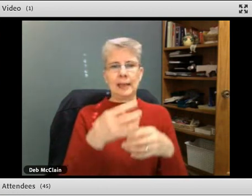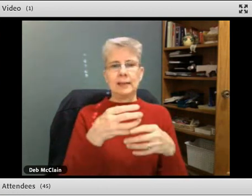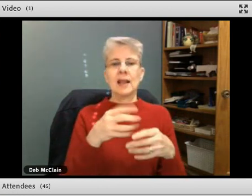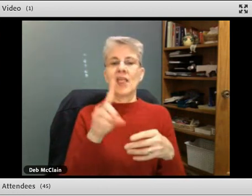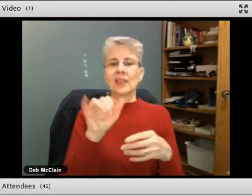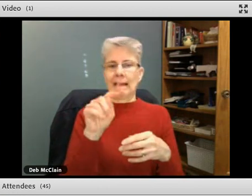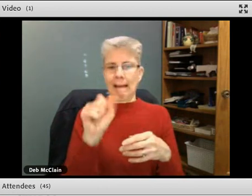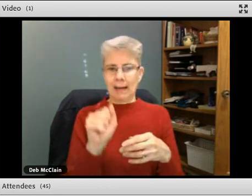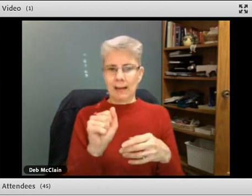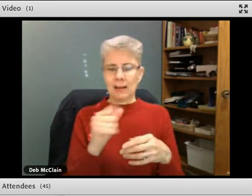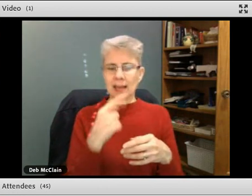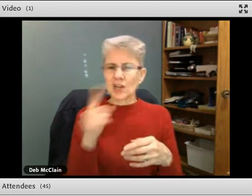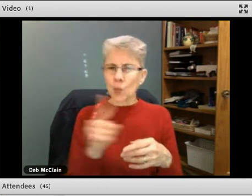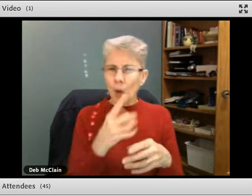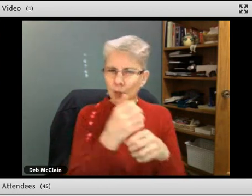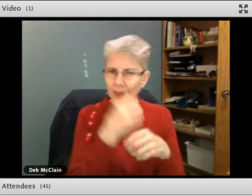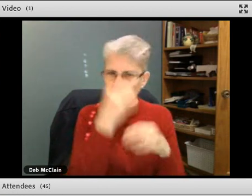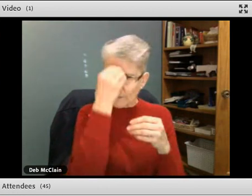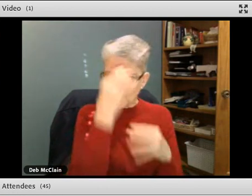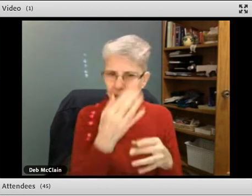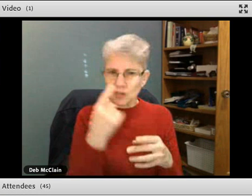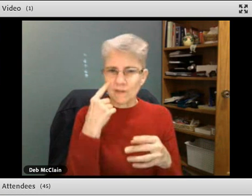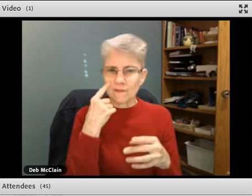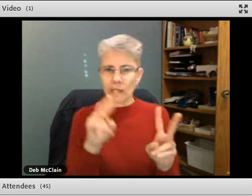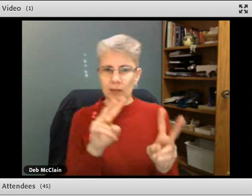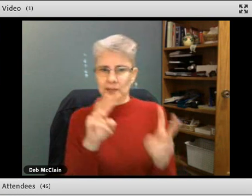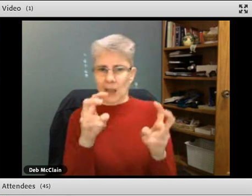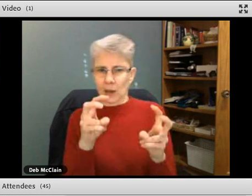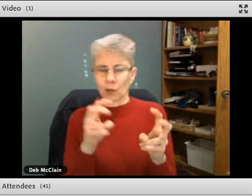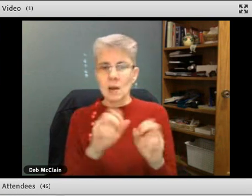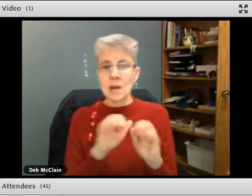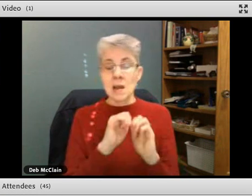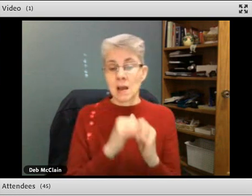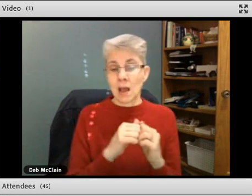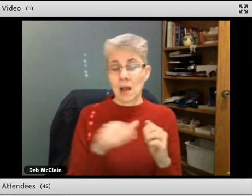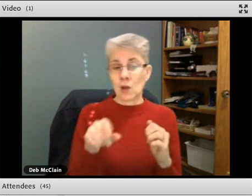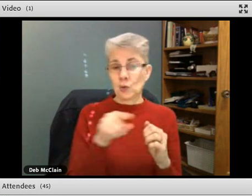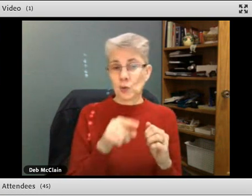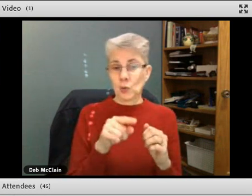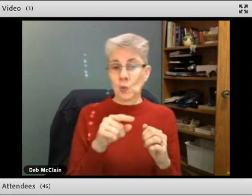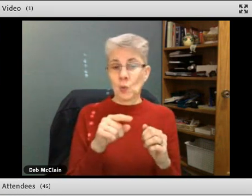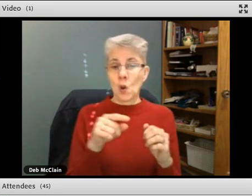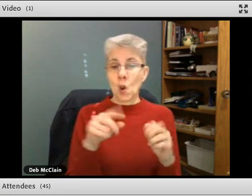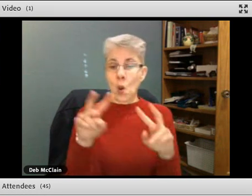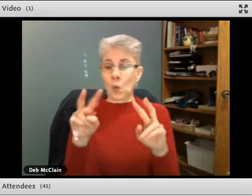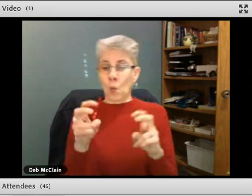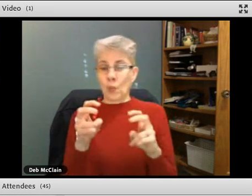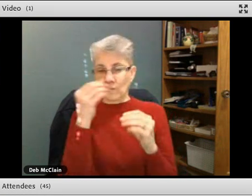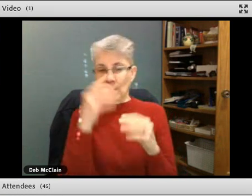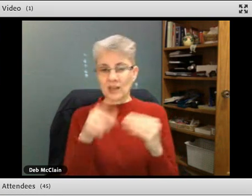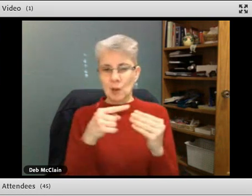how you quote the information about the addition, what information you need to include